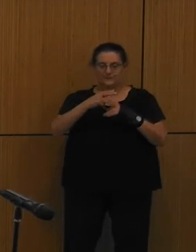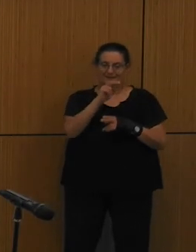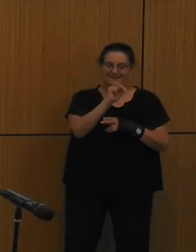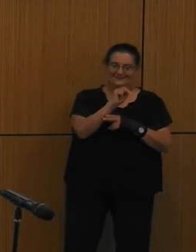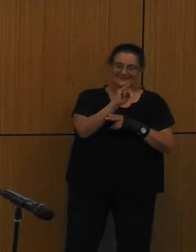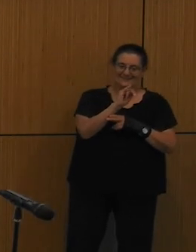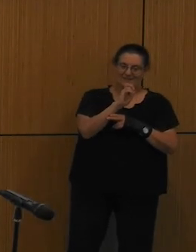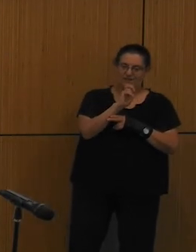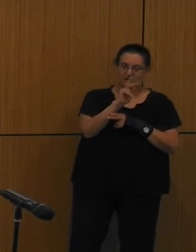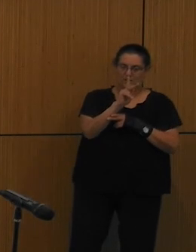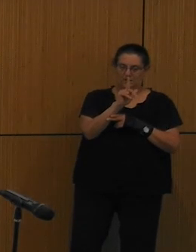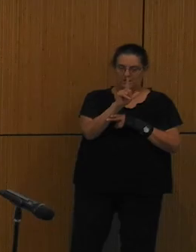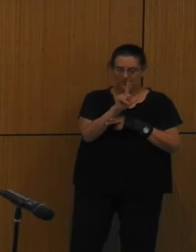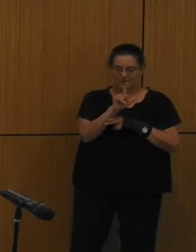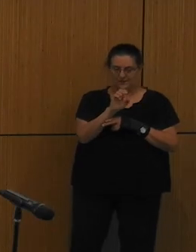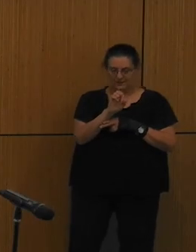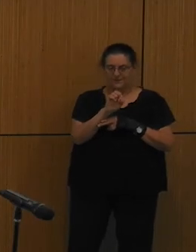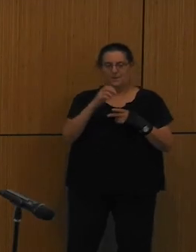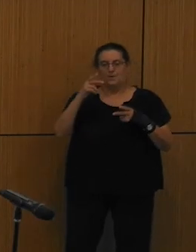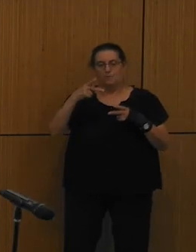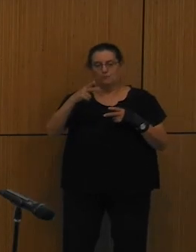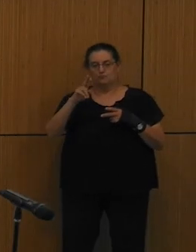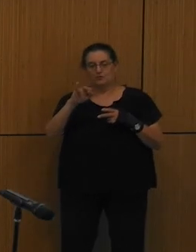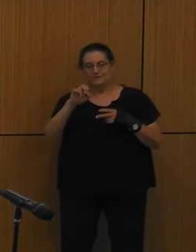named after the guy that invented them back in the 1800s.